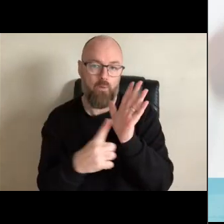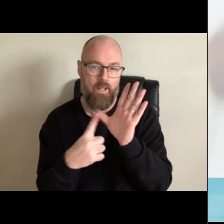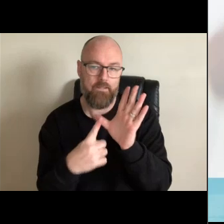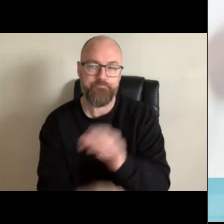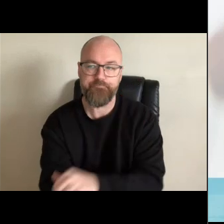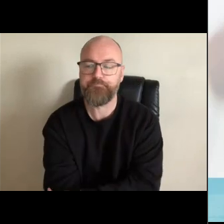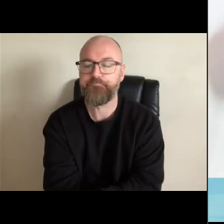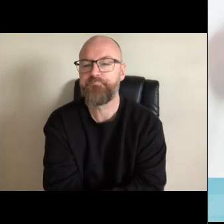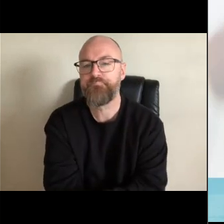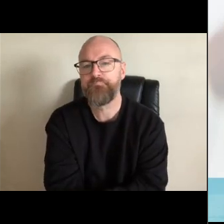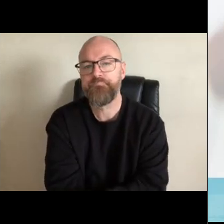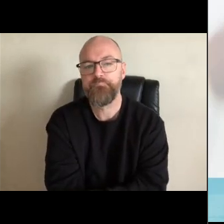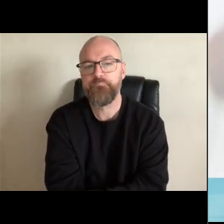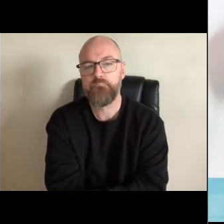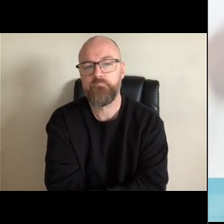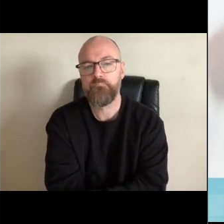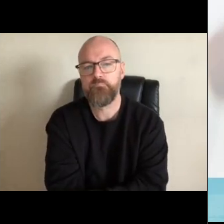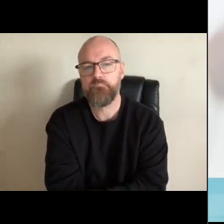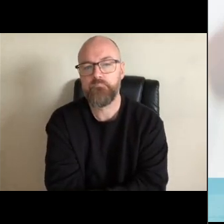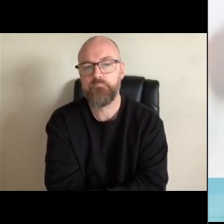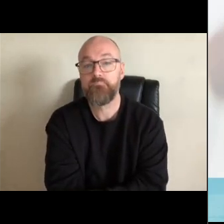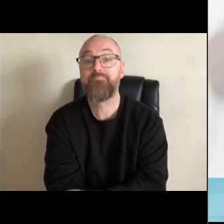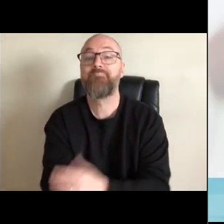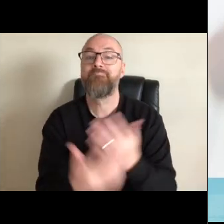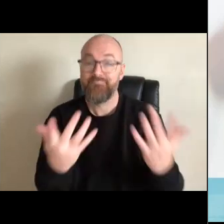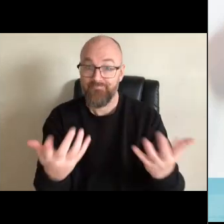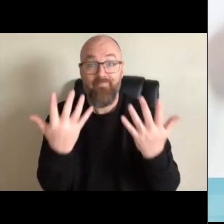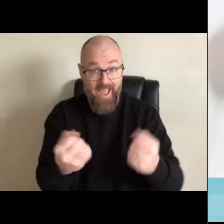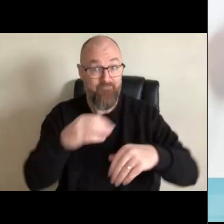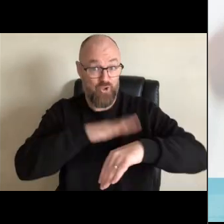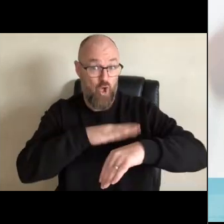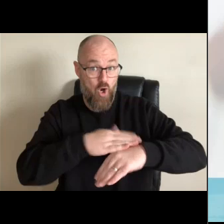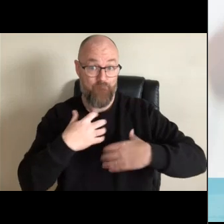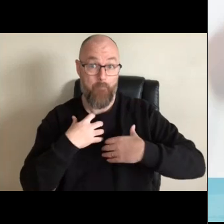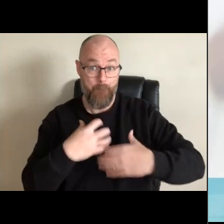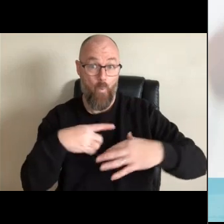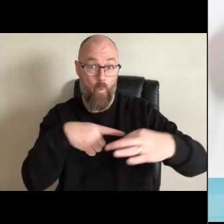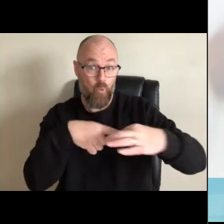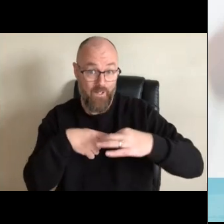okay we we do have time for more questions so if you do have a question I do encourage you to send